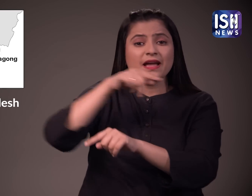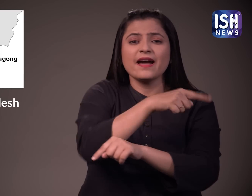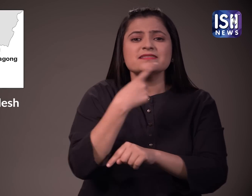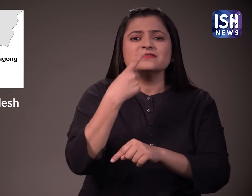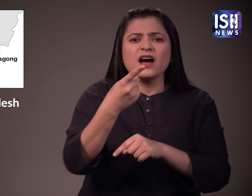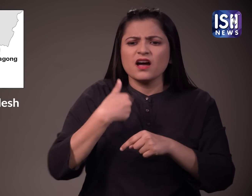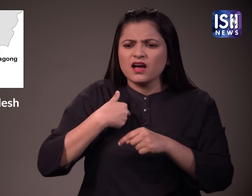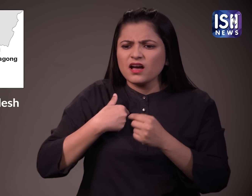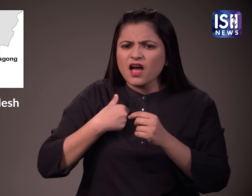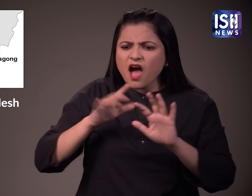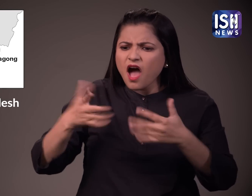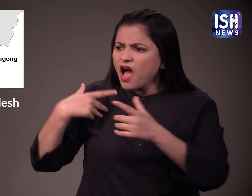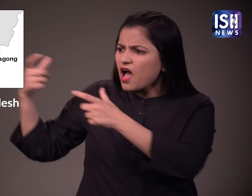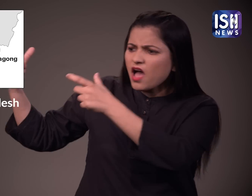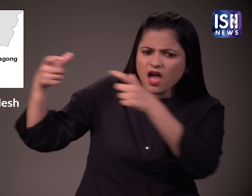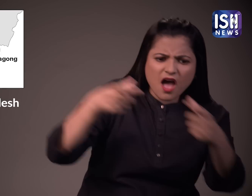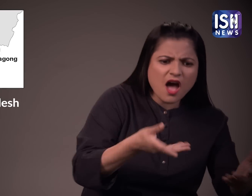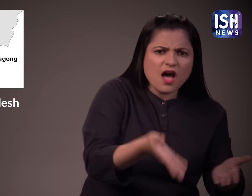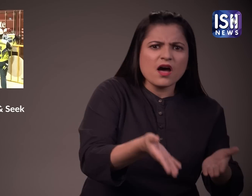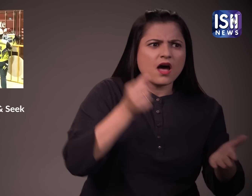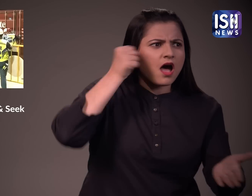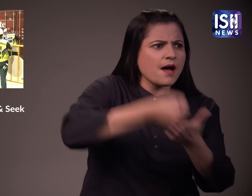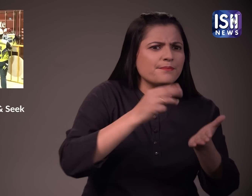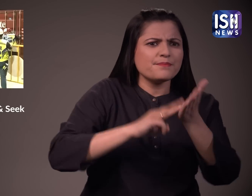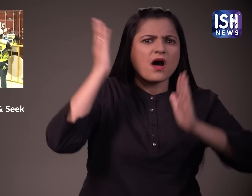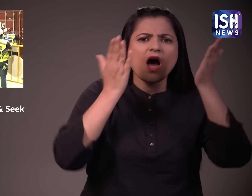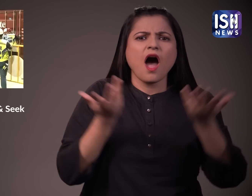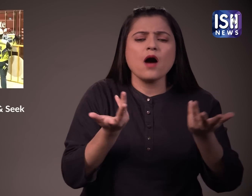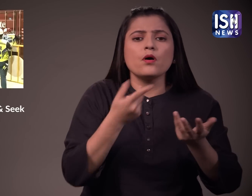He wondered how he reached Malaysia.